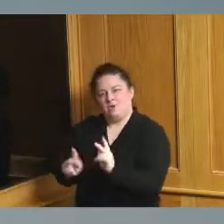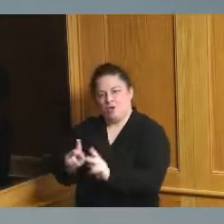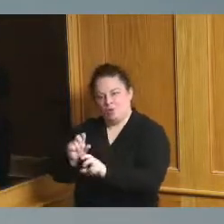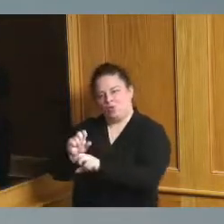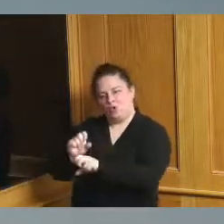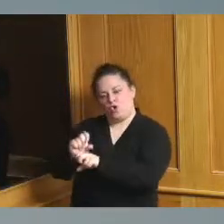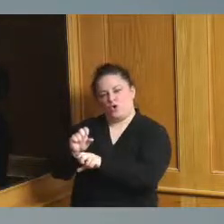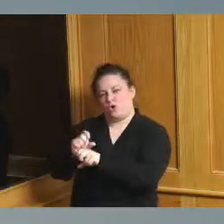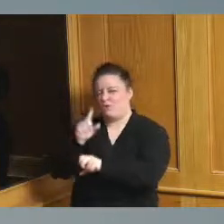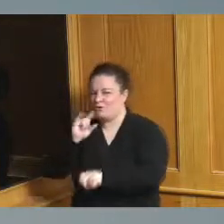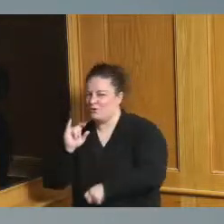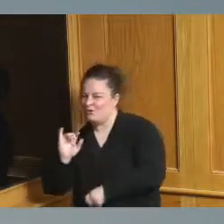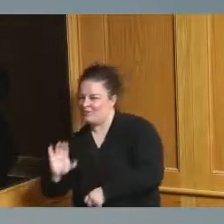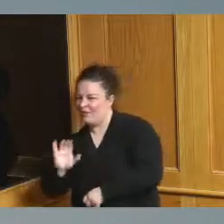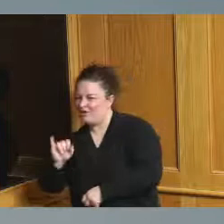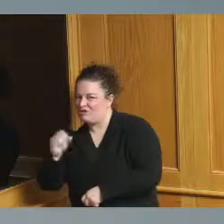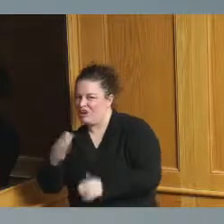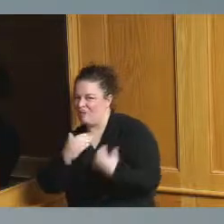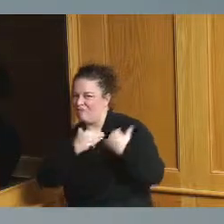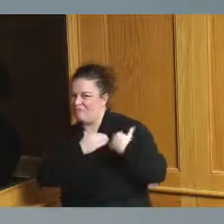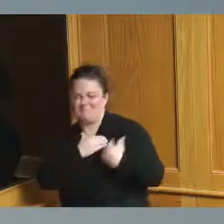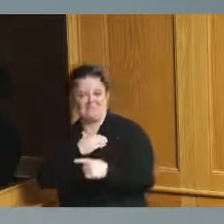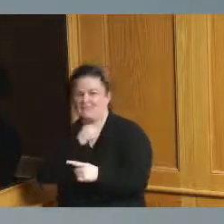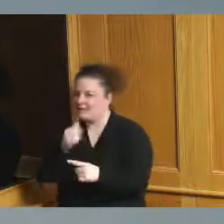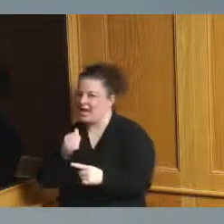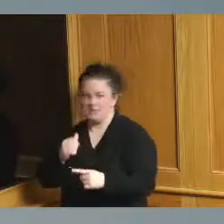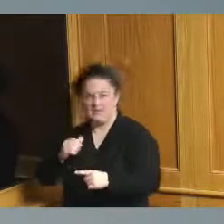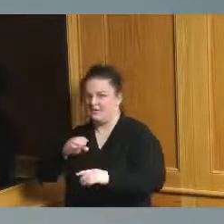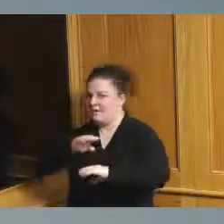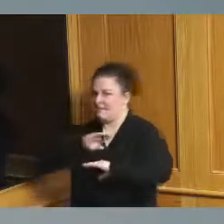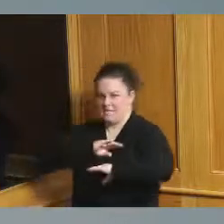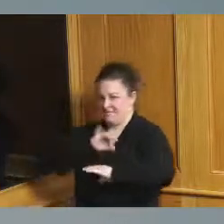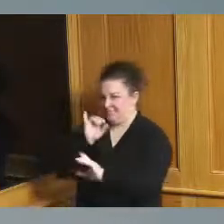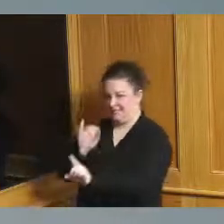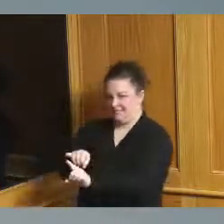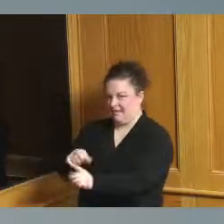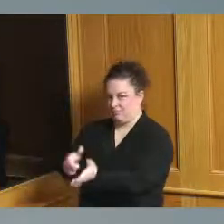would not have met the threshold but when then when they moved out to the 513 relief efforts